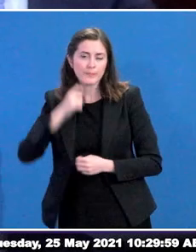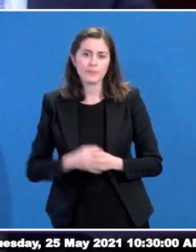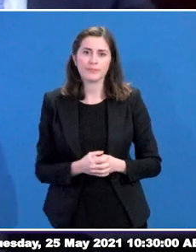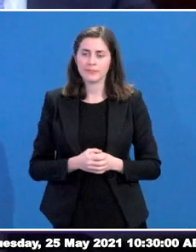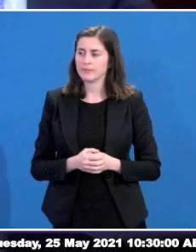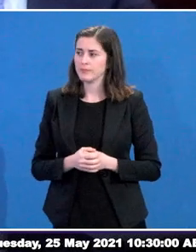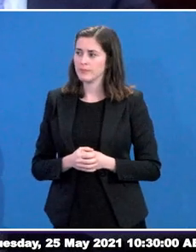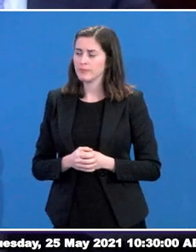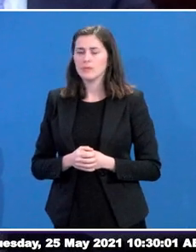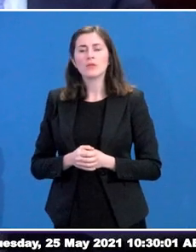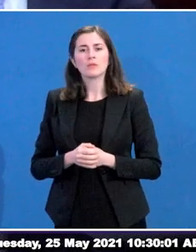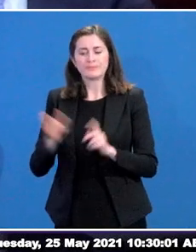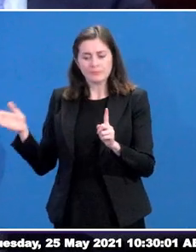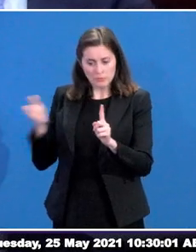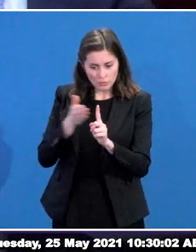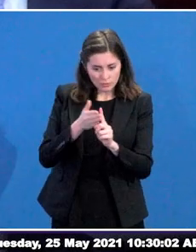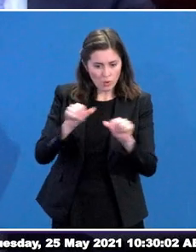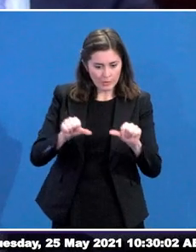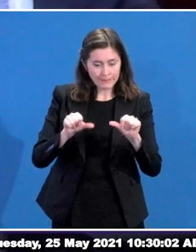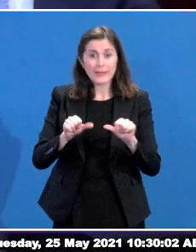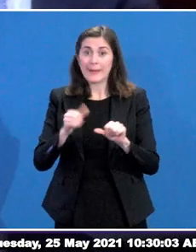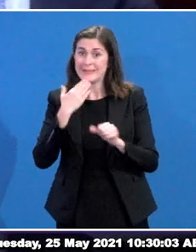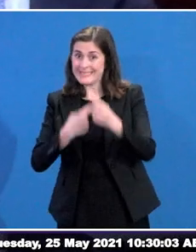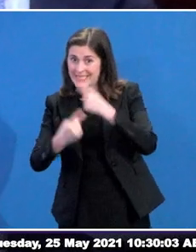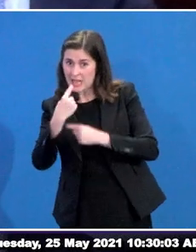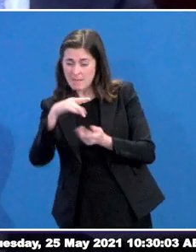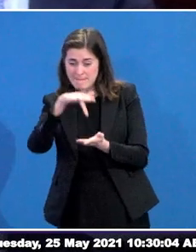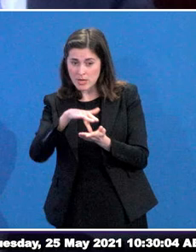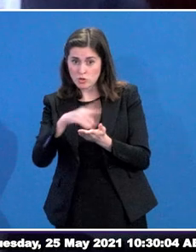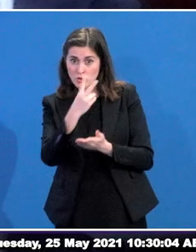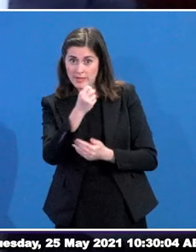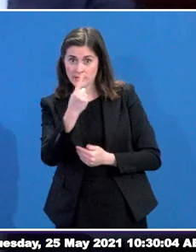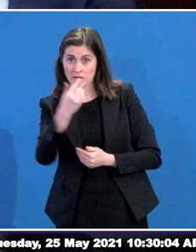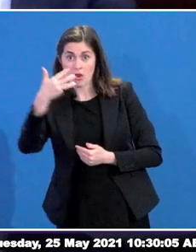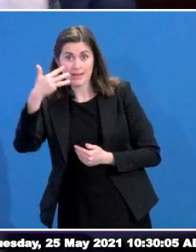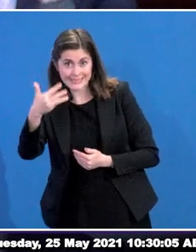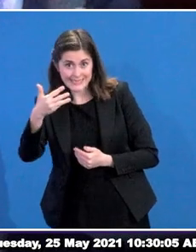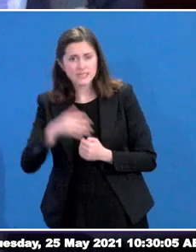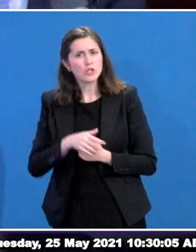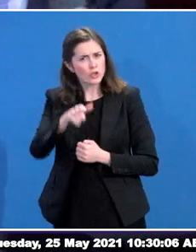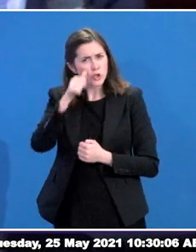And in about mid-2019 you heard that Sunnyfield had engaged an independent